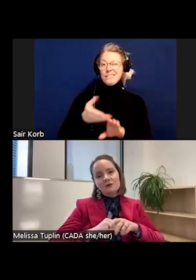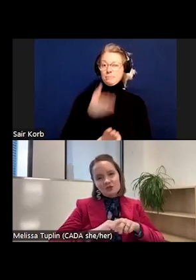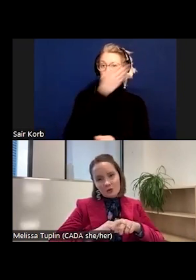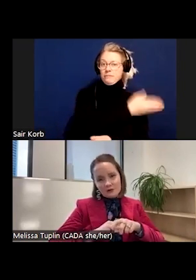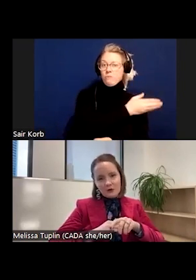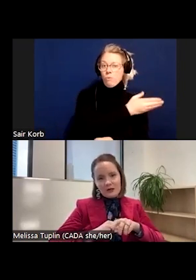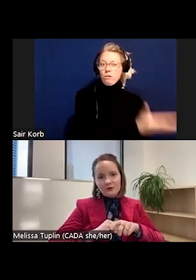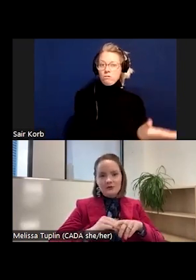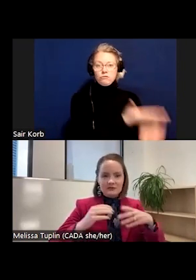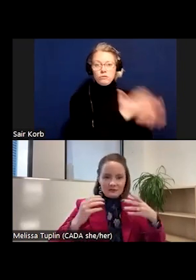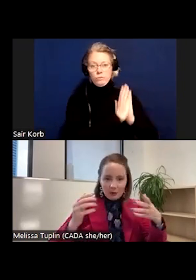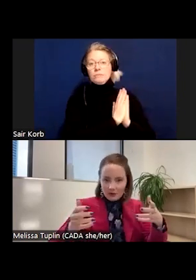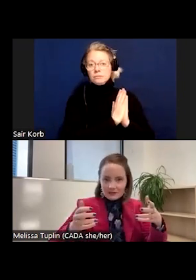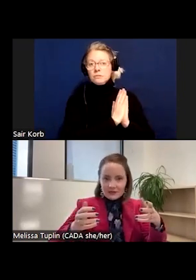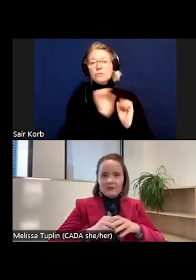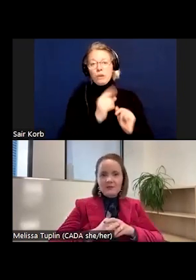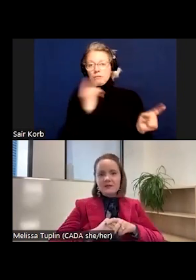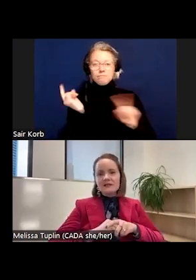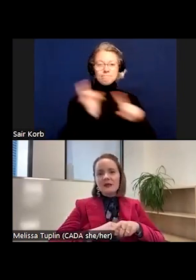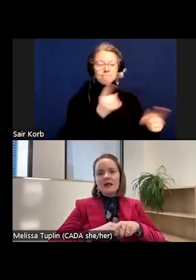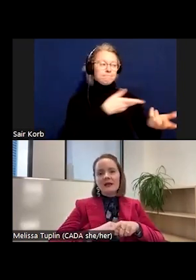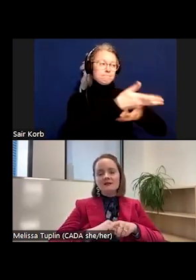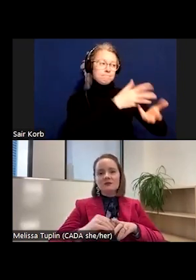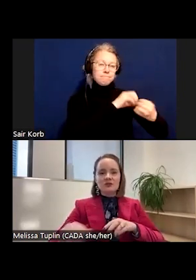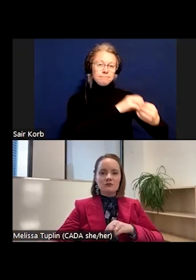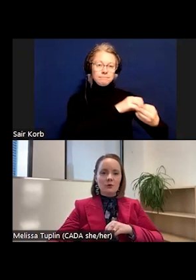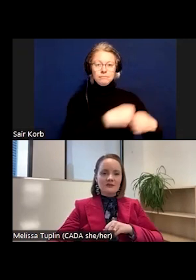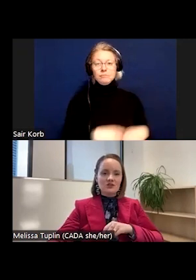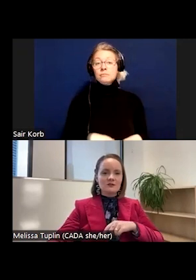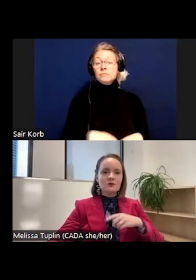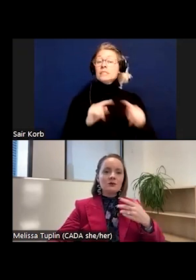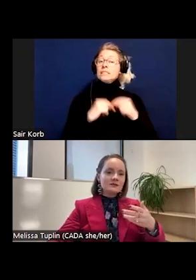to ensure that they're able to respond. But the team can answer general questions or assist